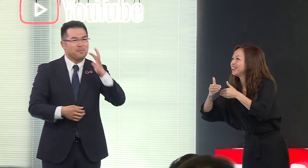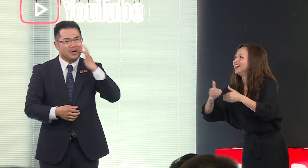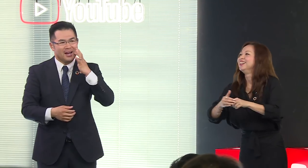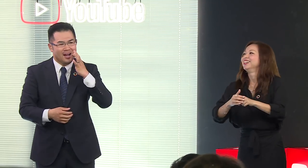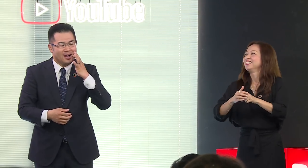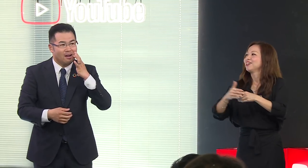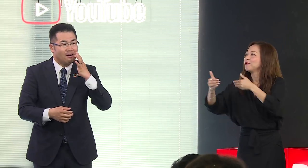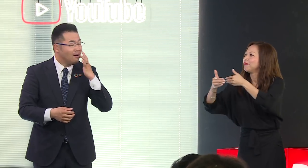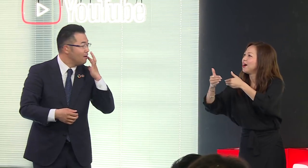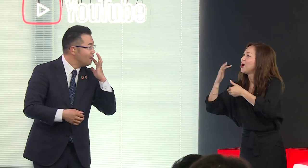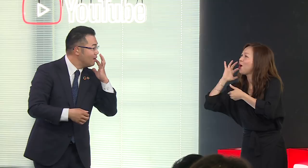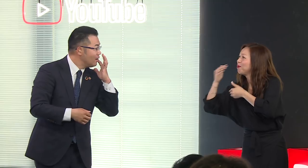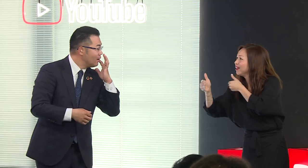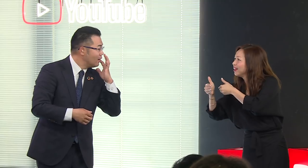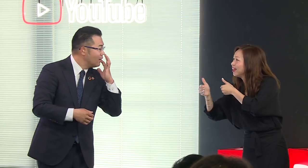Malaysia, India and Indonesia. Hmm.